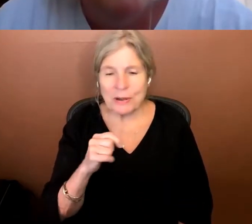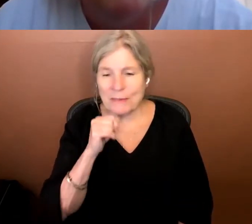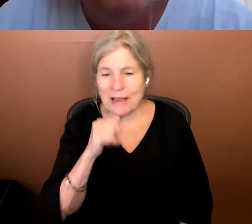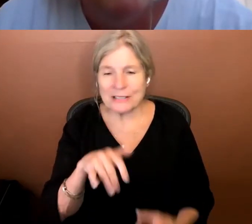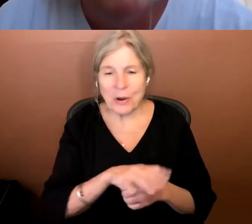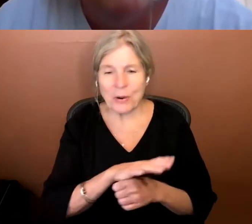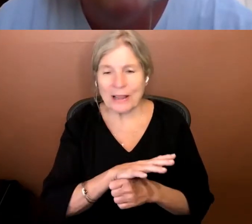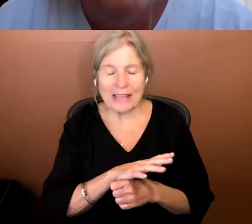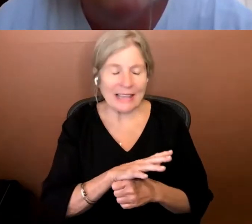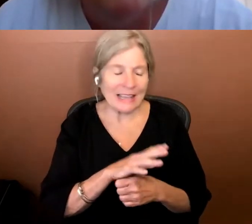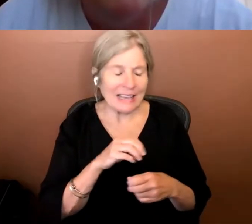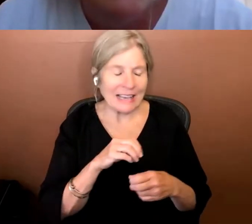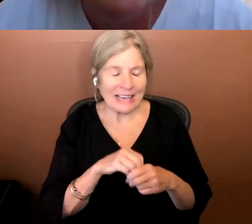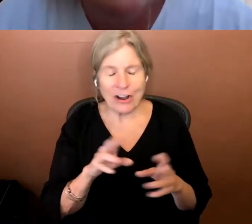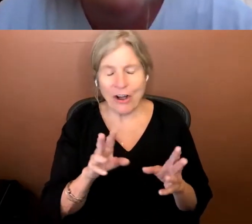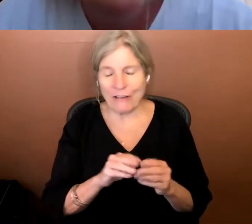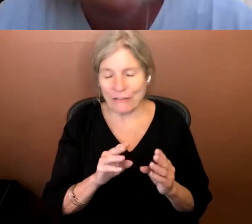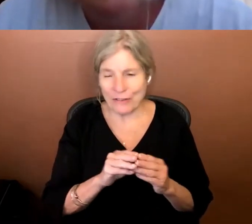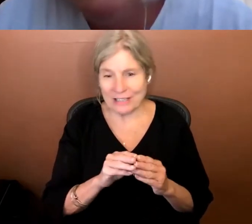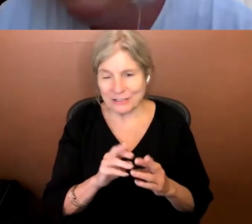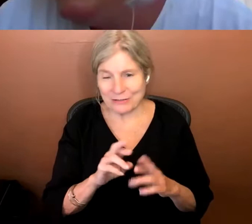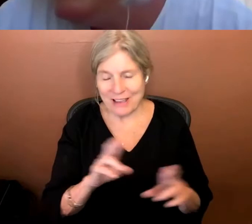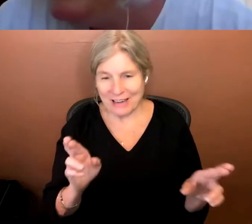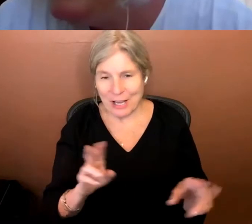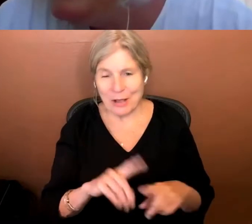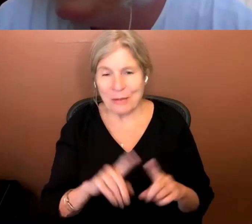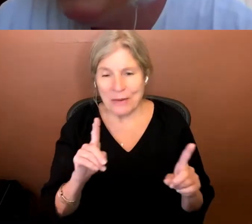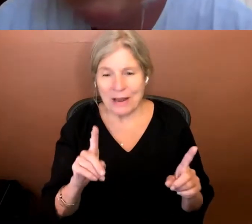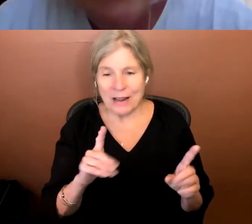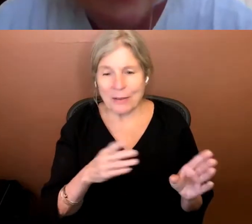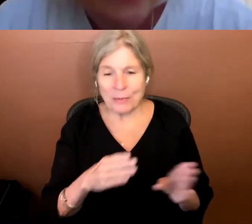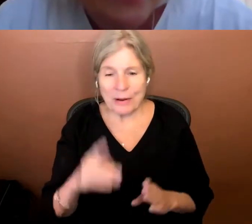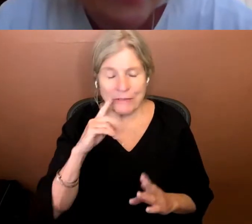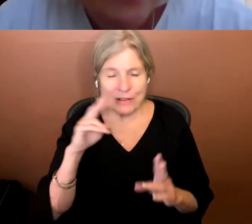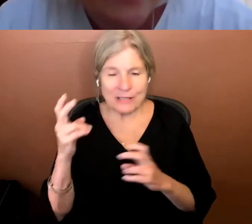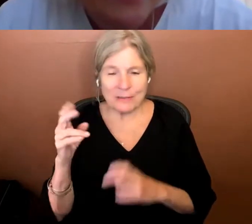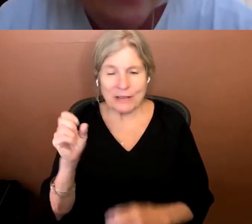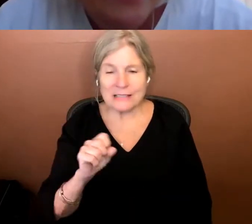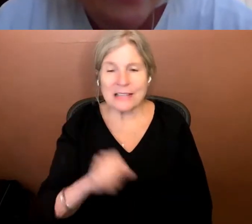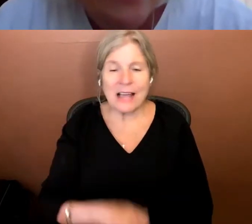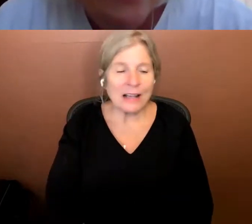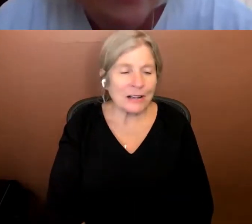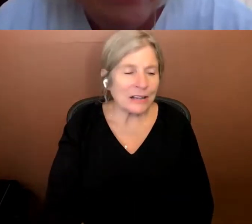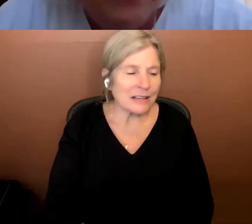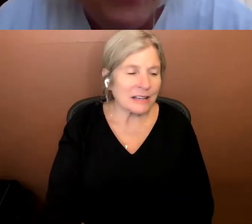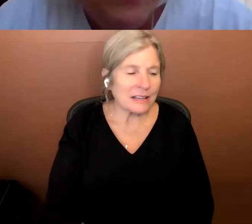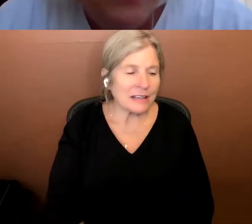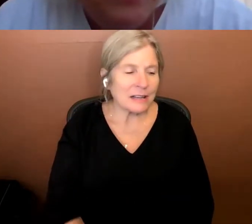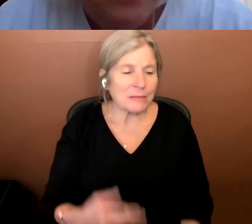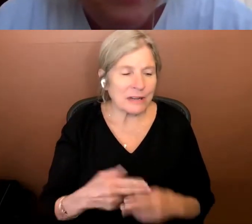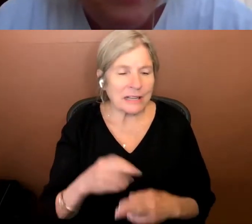conference mode. I'm prepared for the subject . My name is Ilan